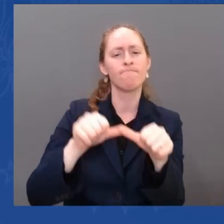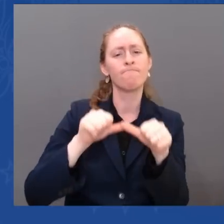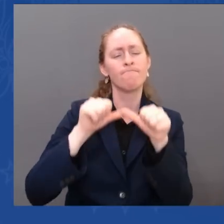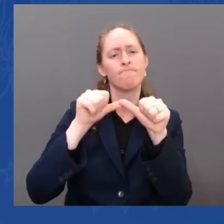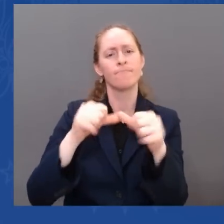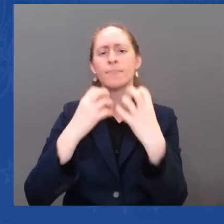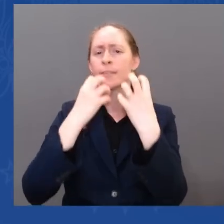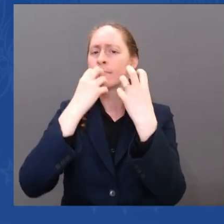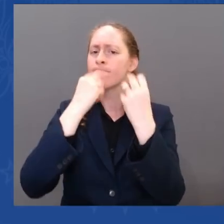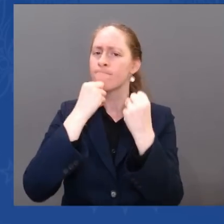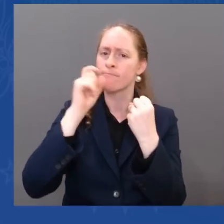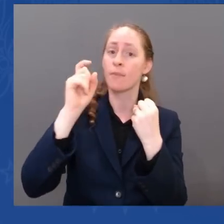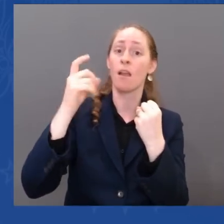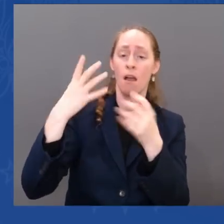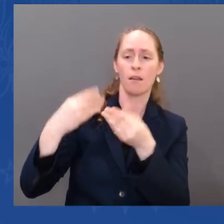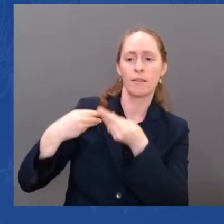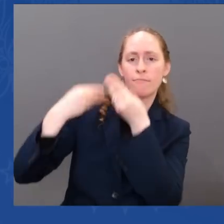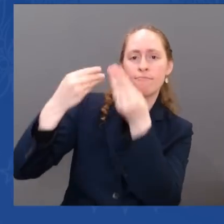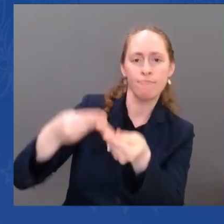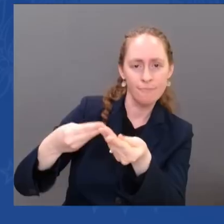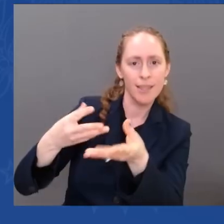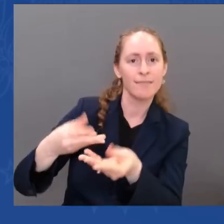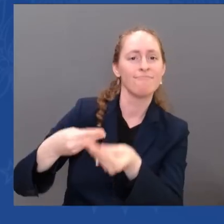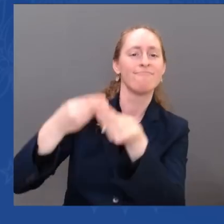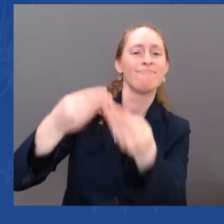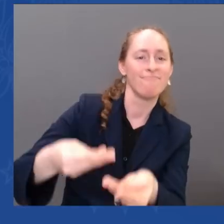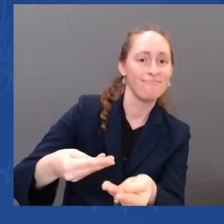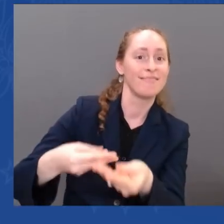And today, this duty is more relevant than ever.